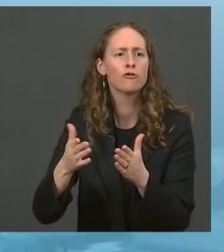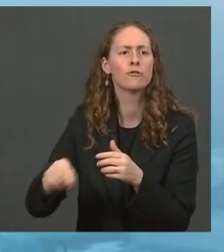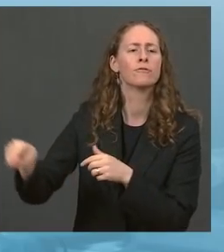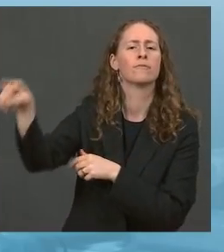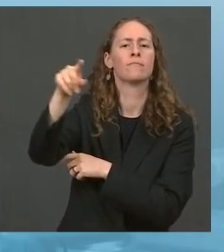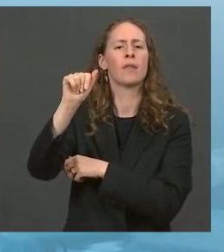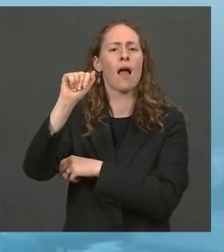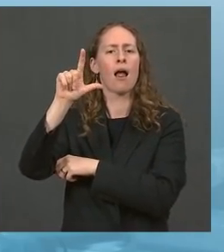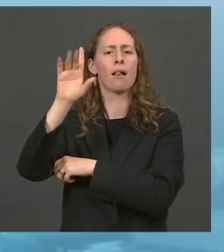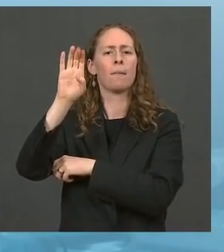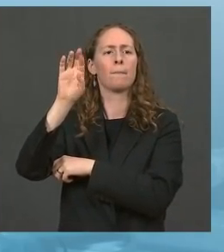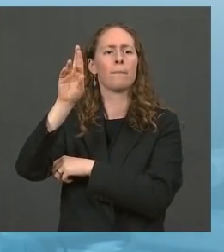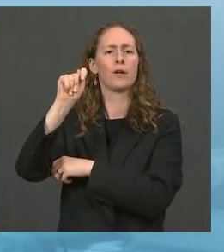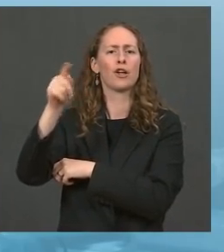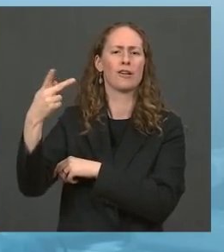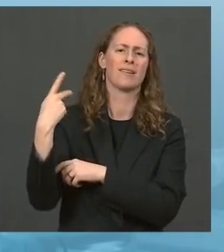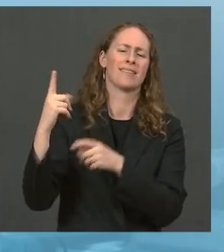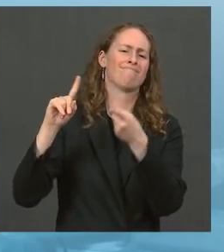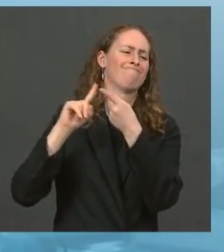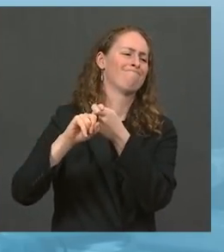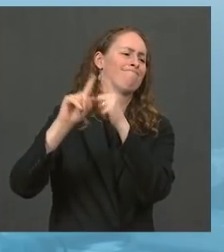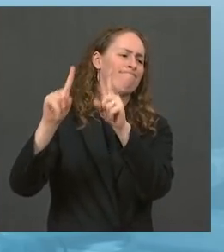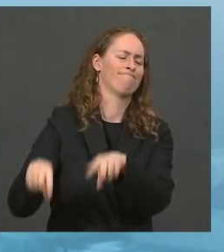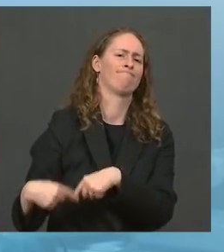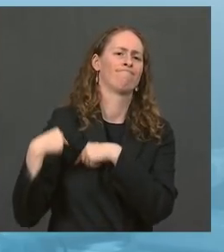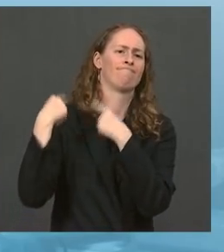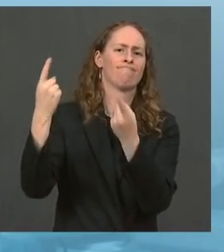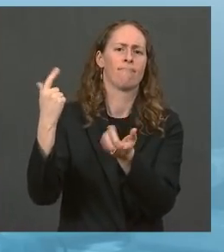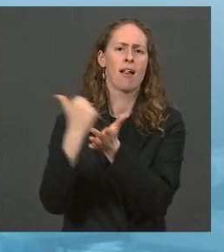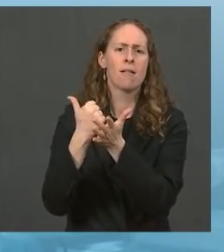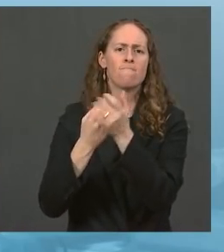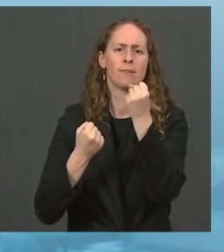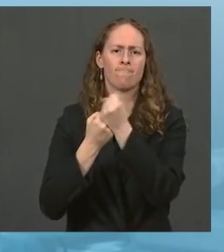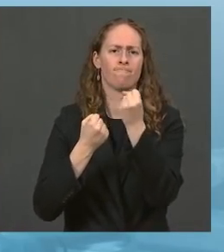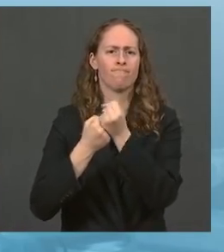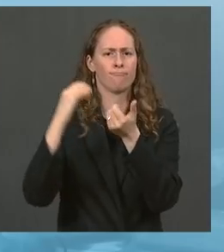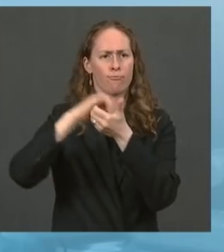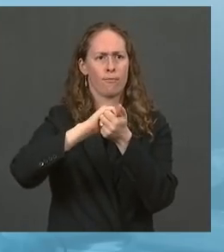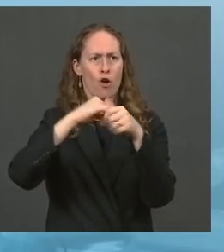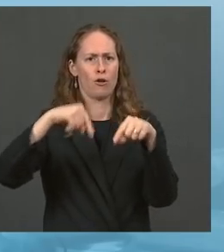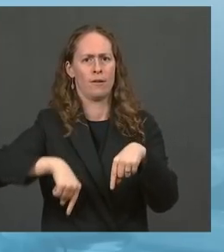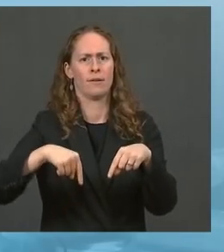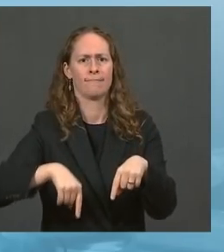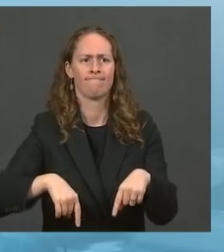They've been and continue to be partners and a leader in this fight. And the United States is leading the world